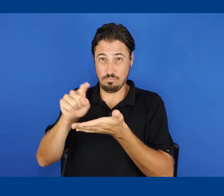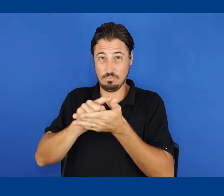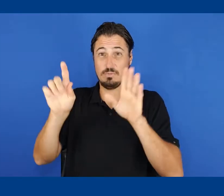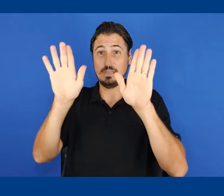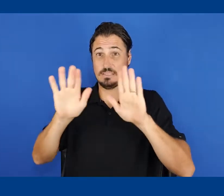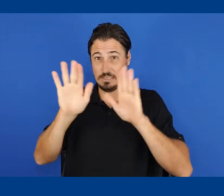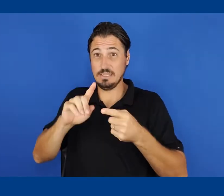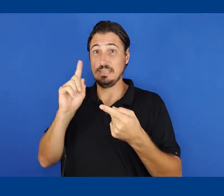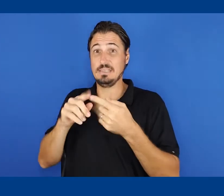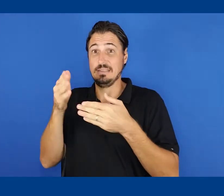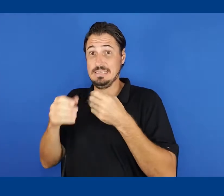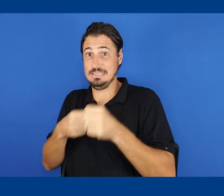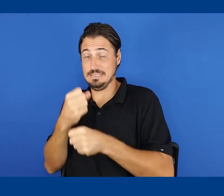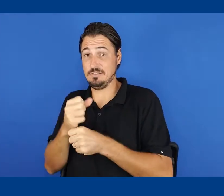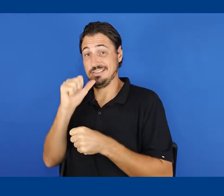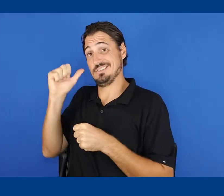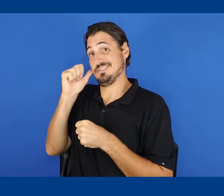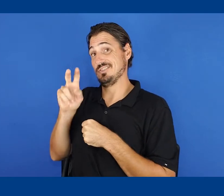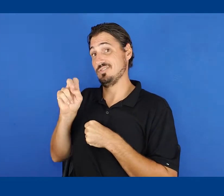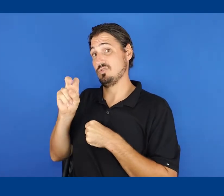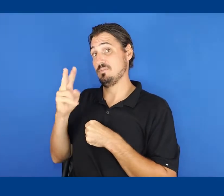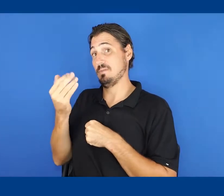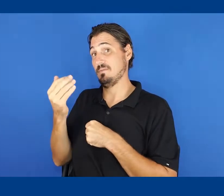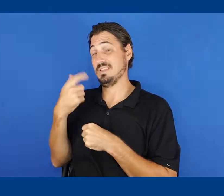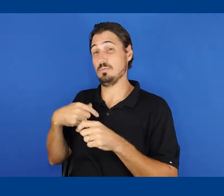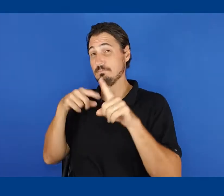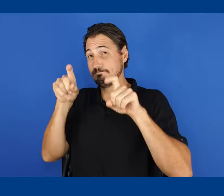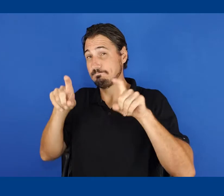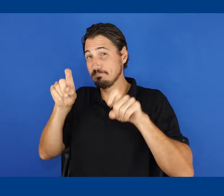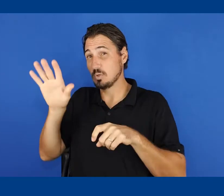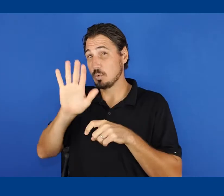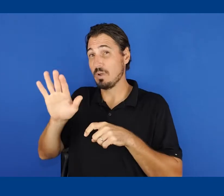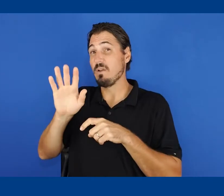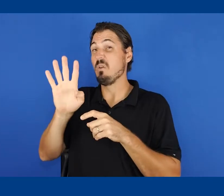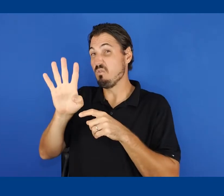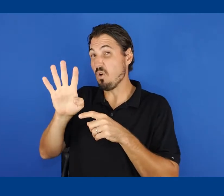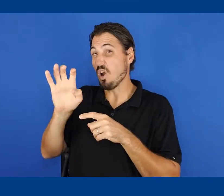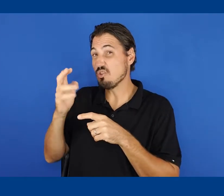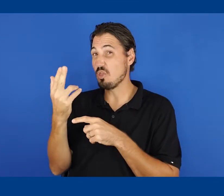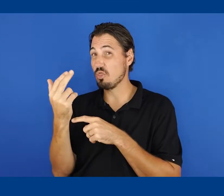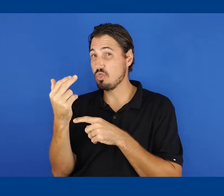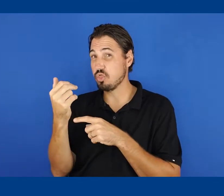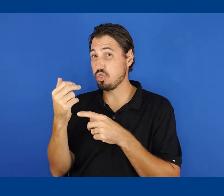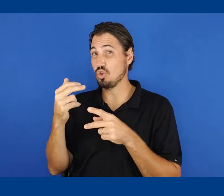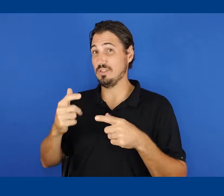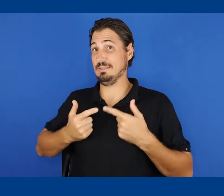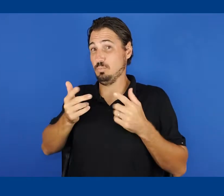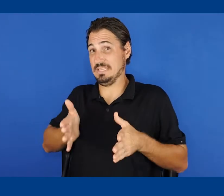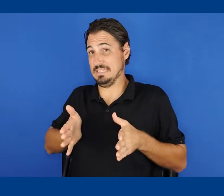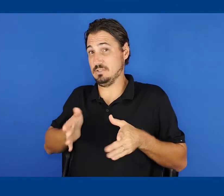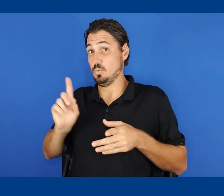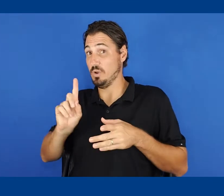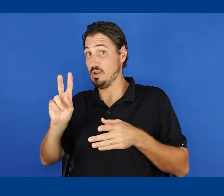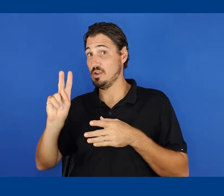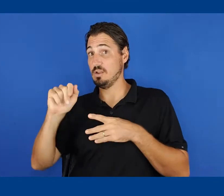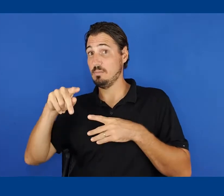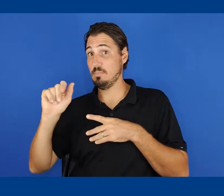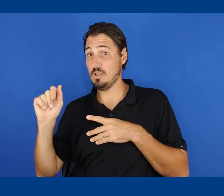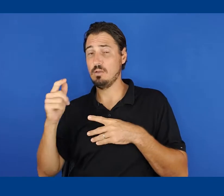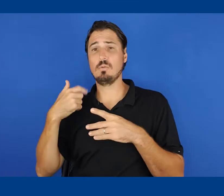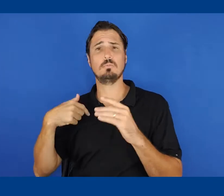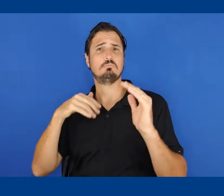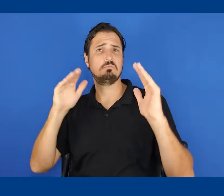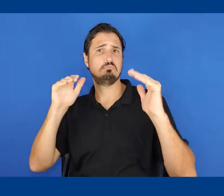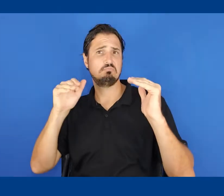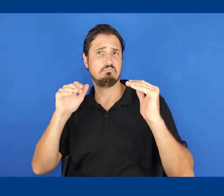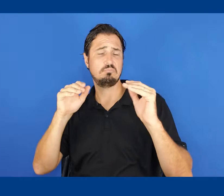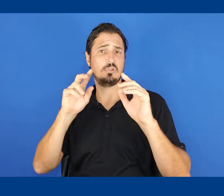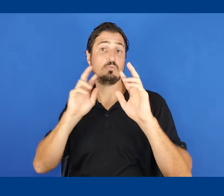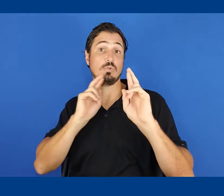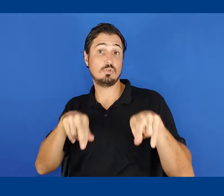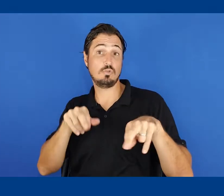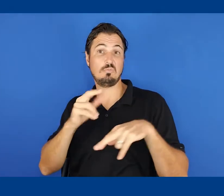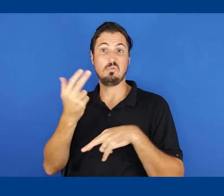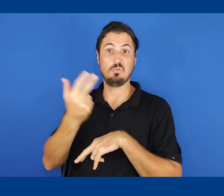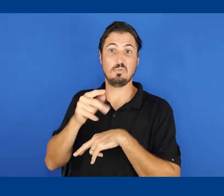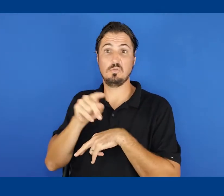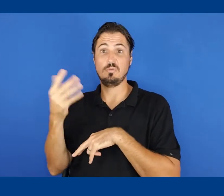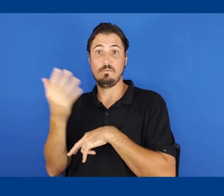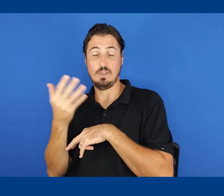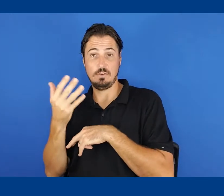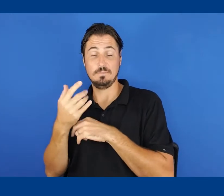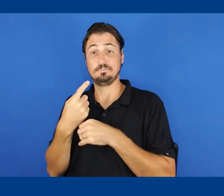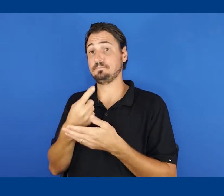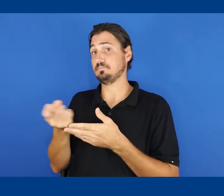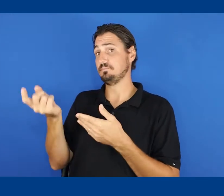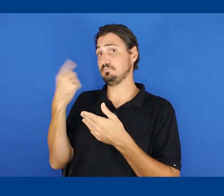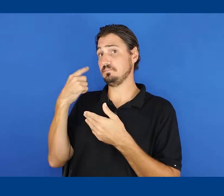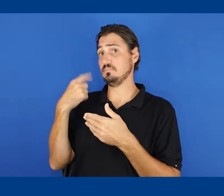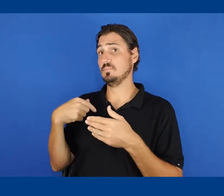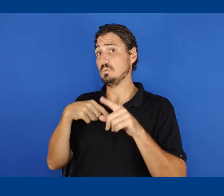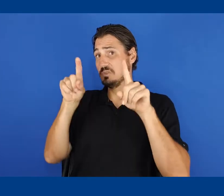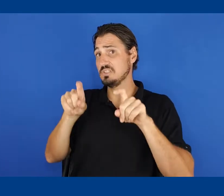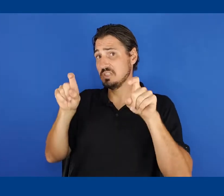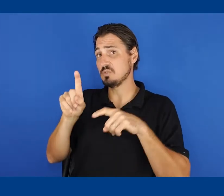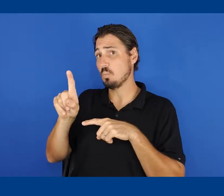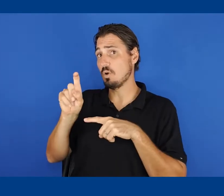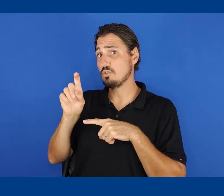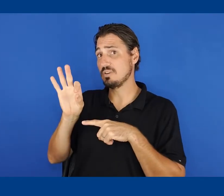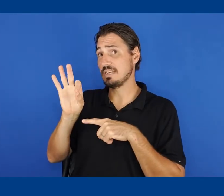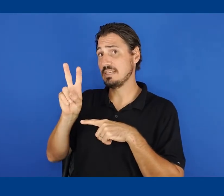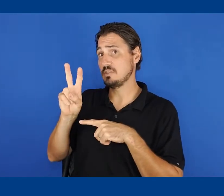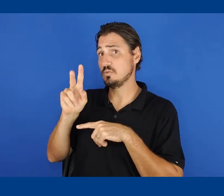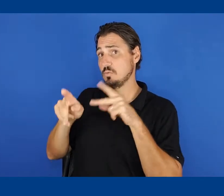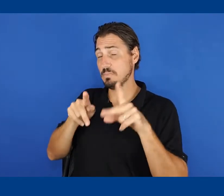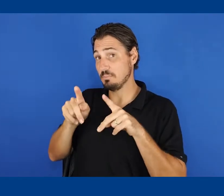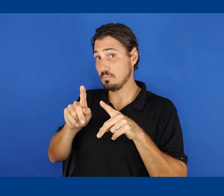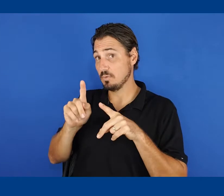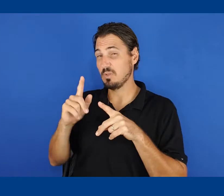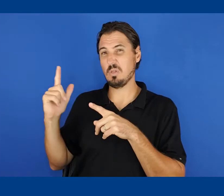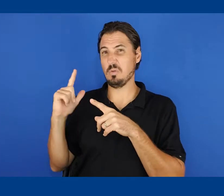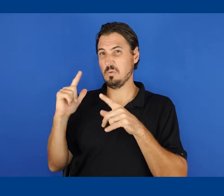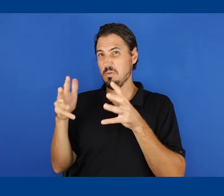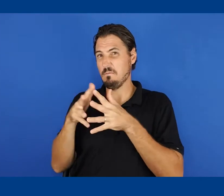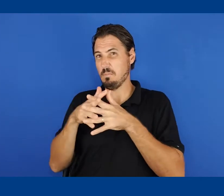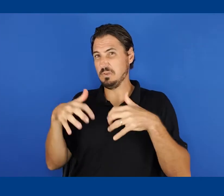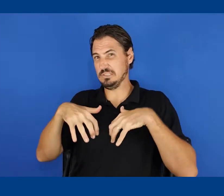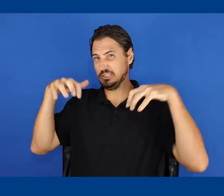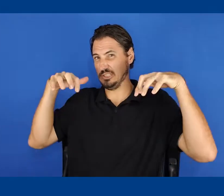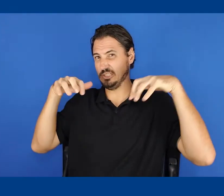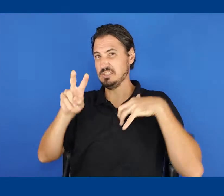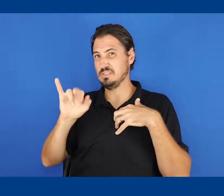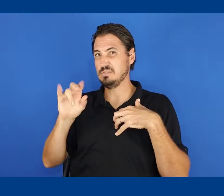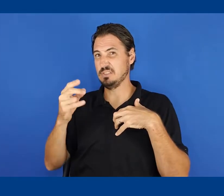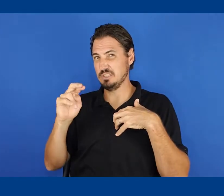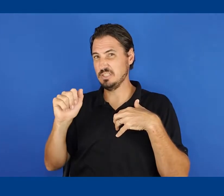Yesterday, November 15, we tested 413 residents at our Kapa‘a site. We expect results for those tests in three to five days. Last week, we tested 194 people at Vidinha Stadium, which resulted in